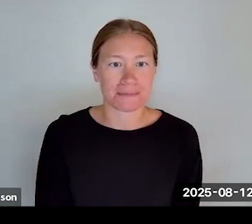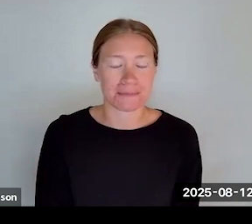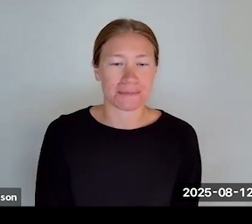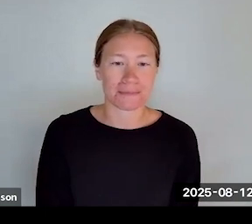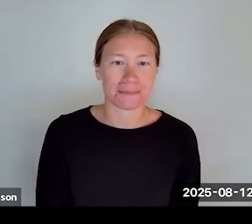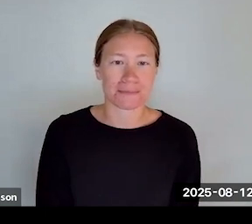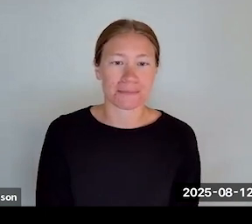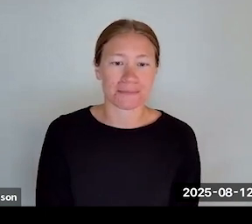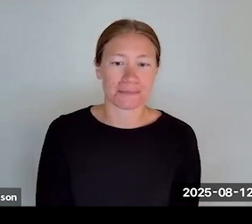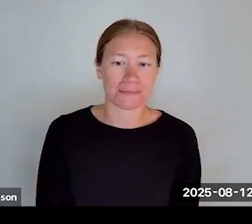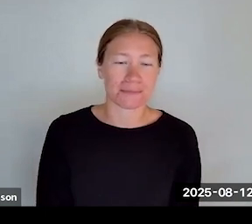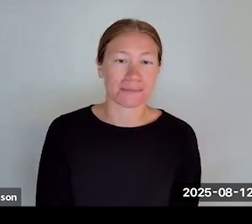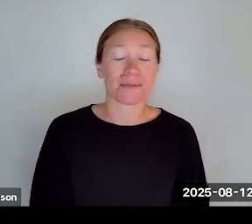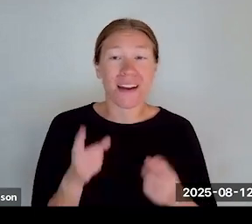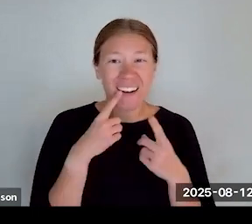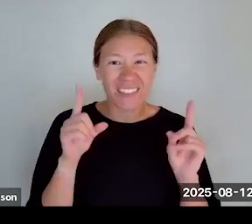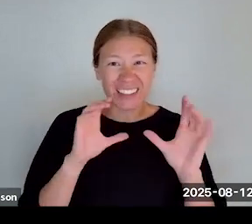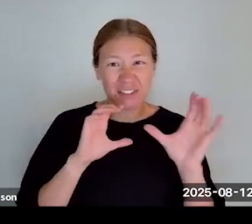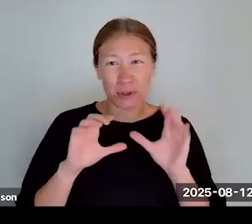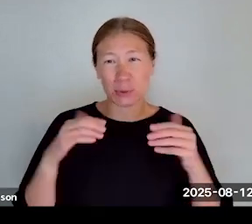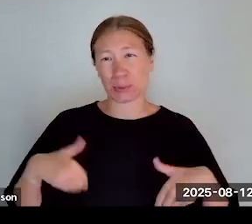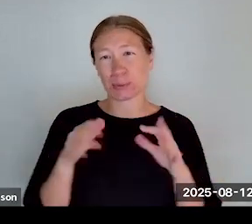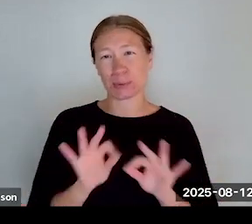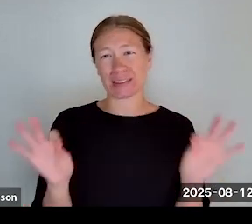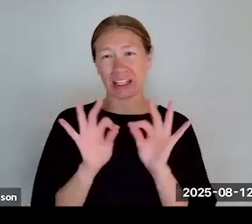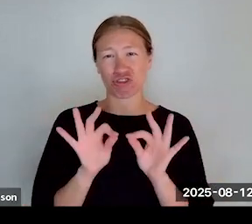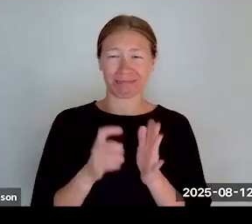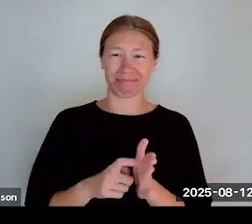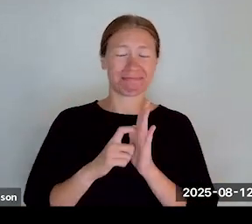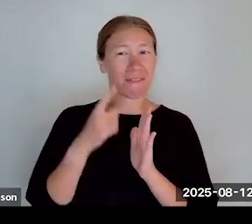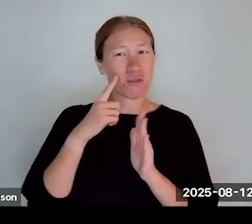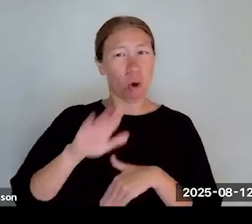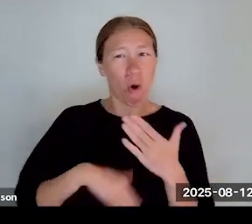Effective communication is essential in all aspects of our lives, including the workplace,